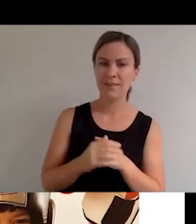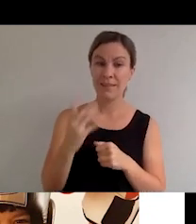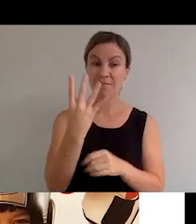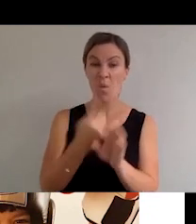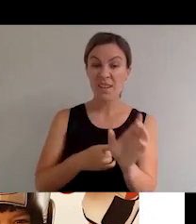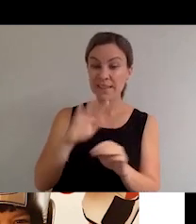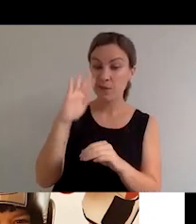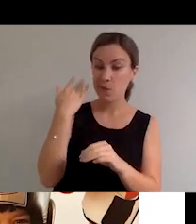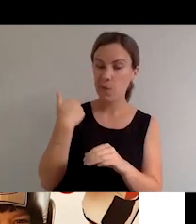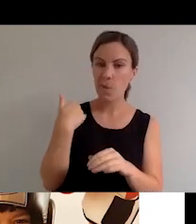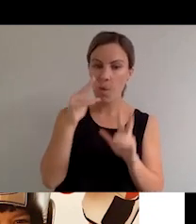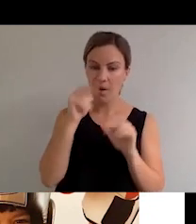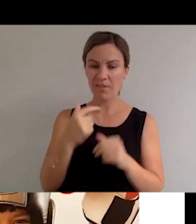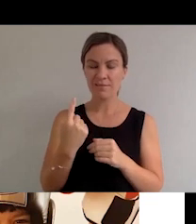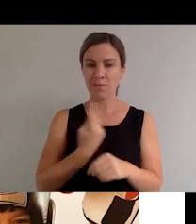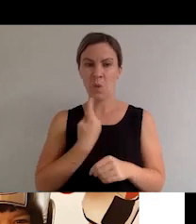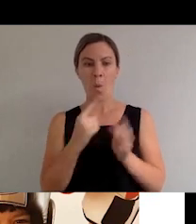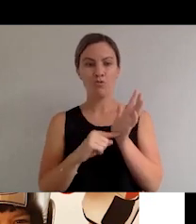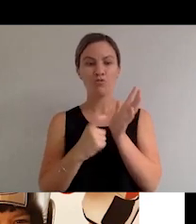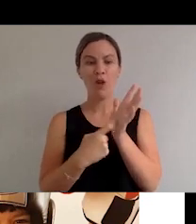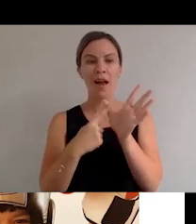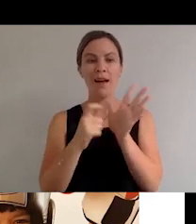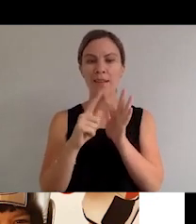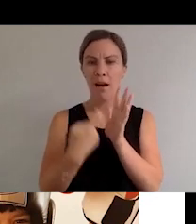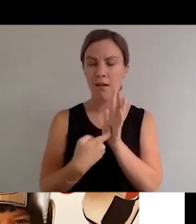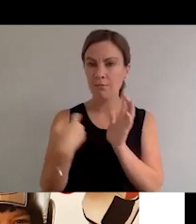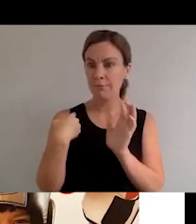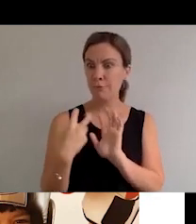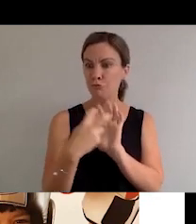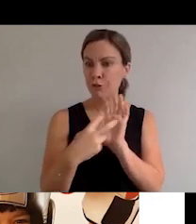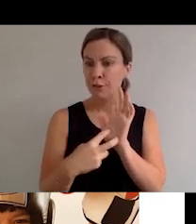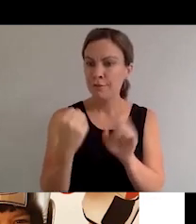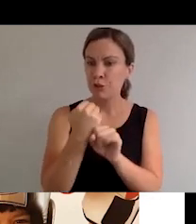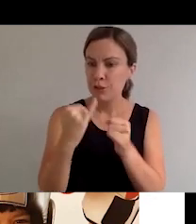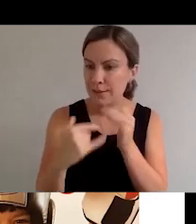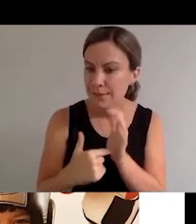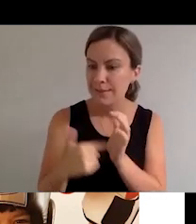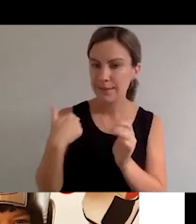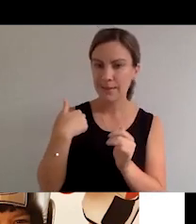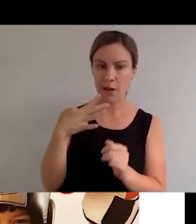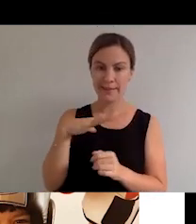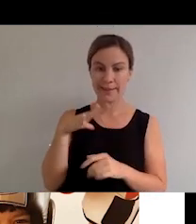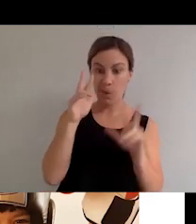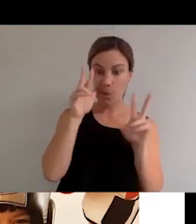had to tidy up my business resources. Oi had to register for GST because suddenly I took two grants in that year and it spiked my